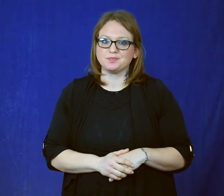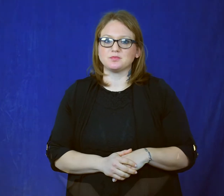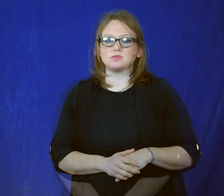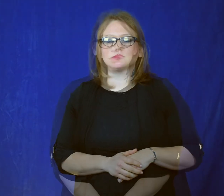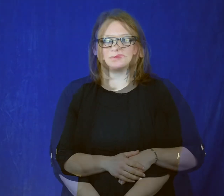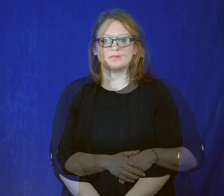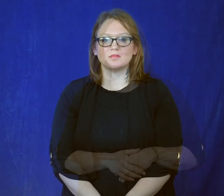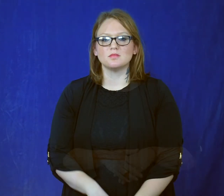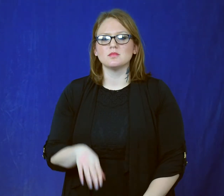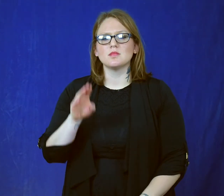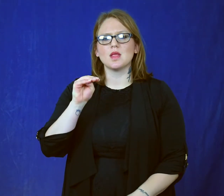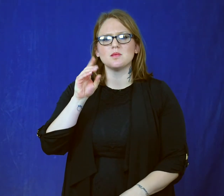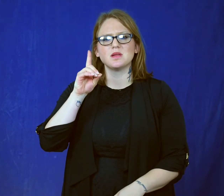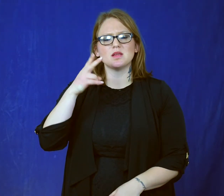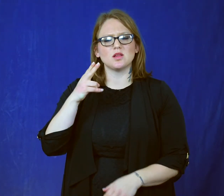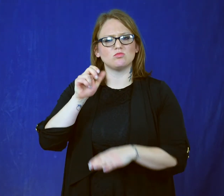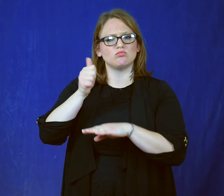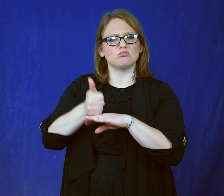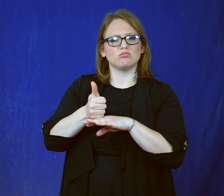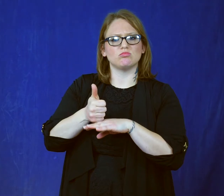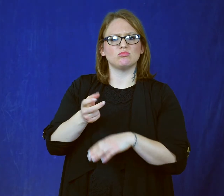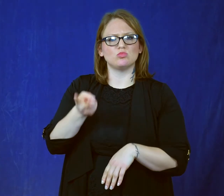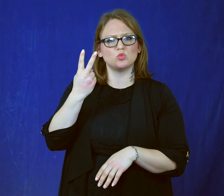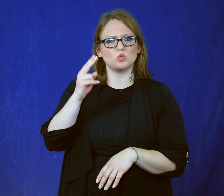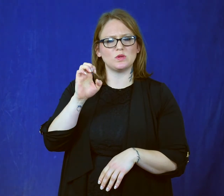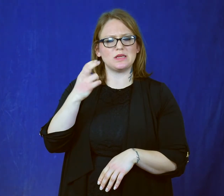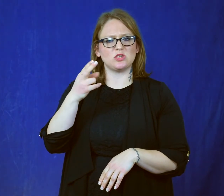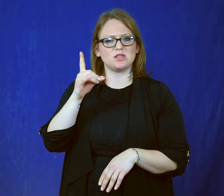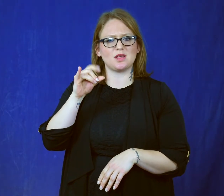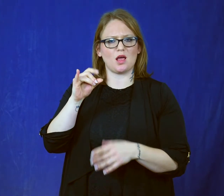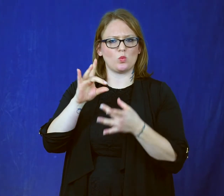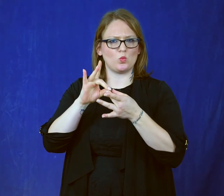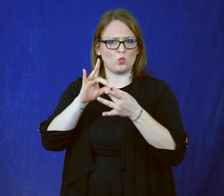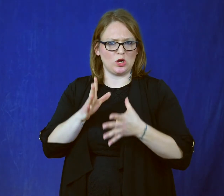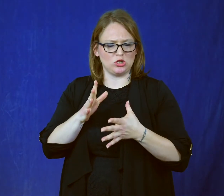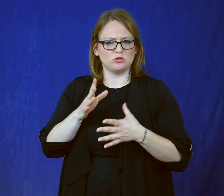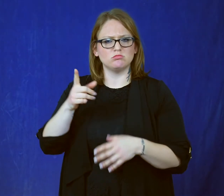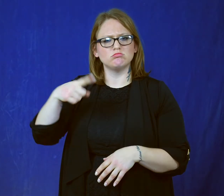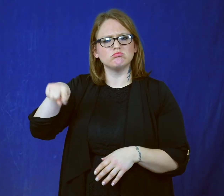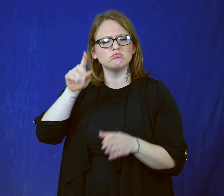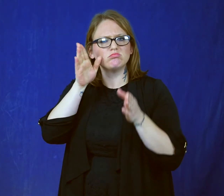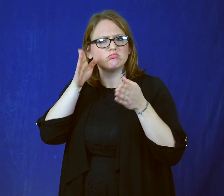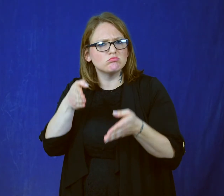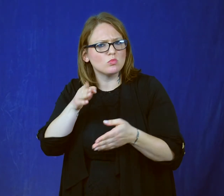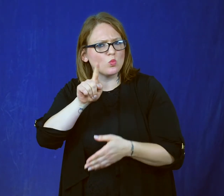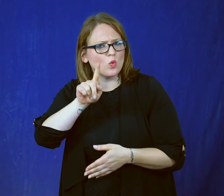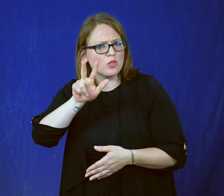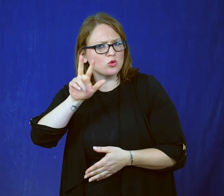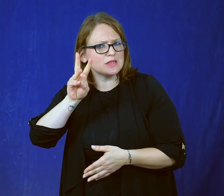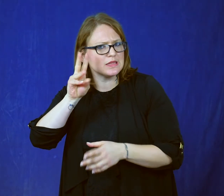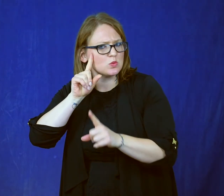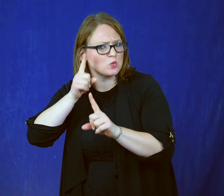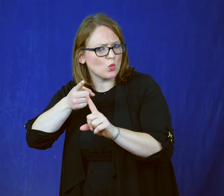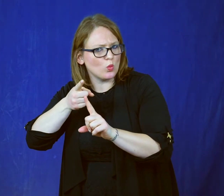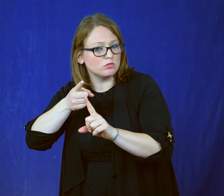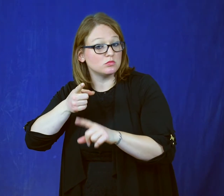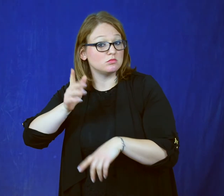MDH has two EHDI coordinators who work on the 1-3-6 goals, which focuses on